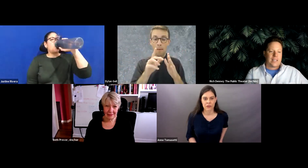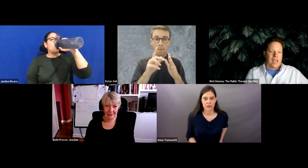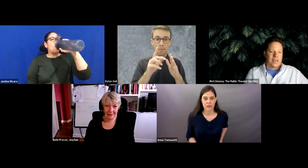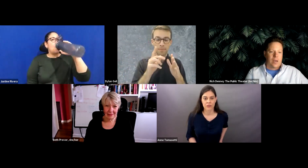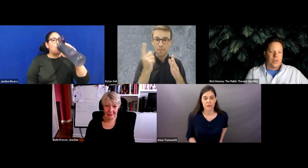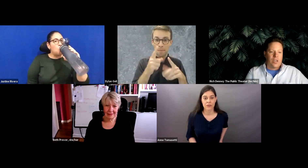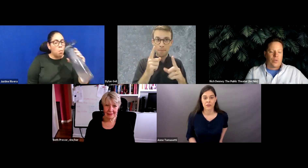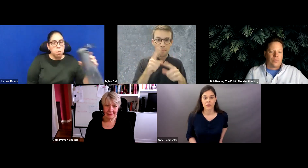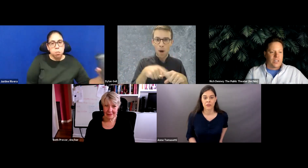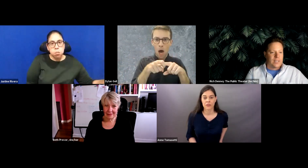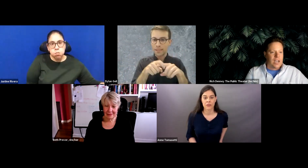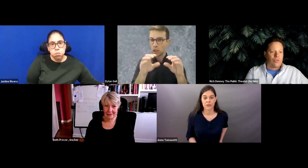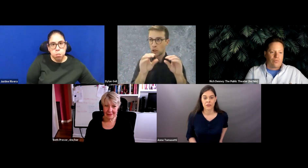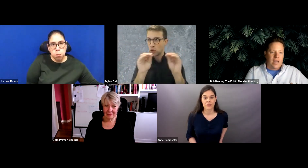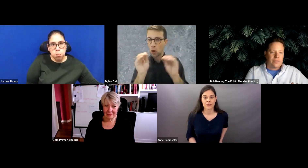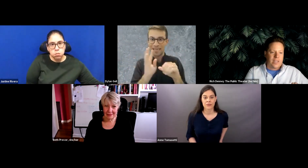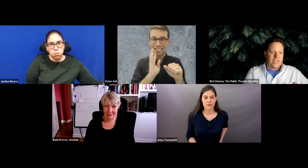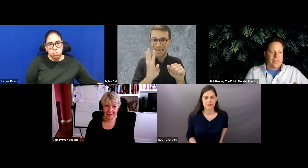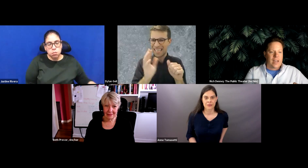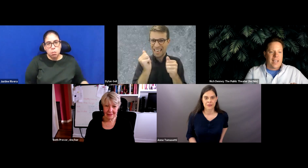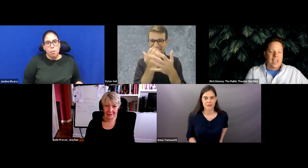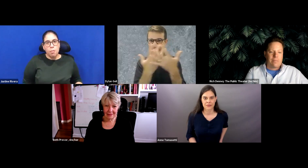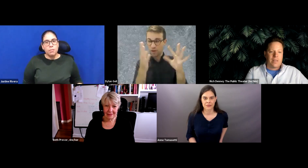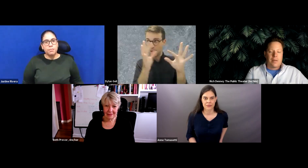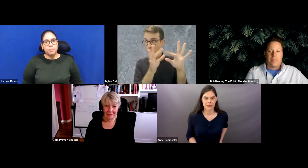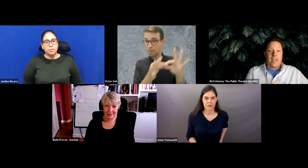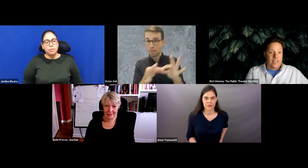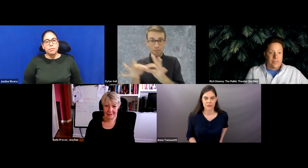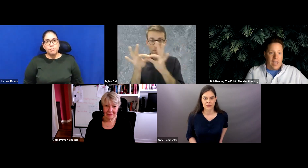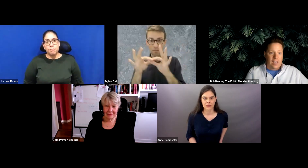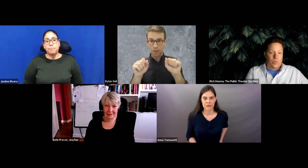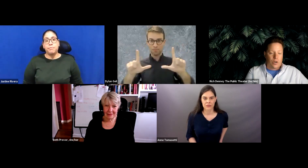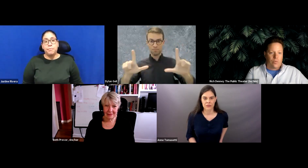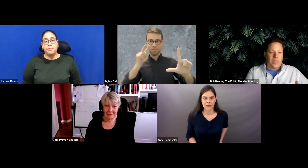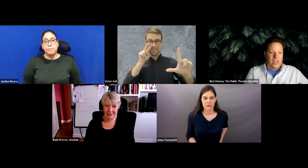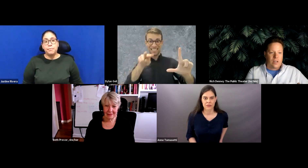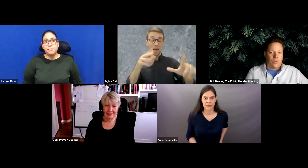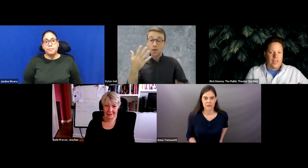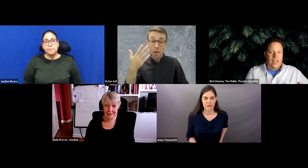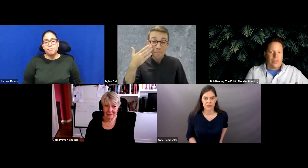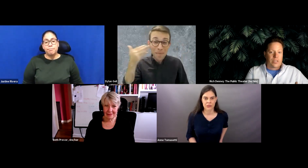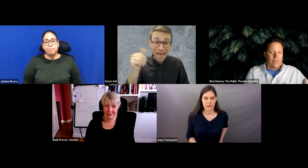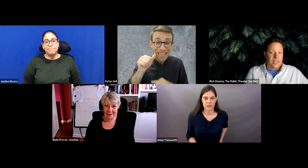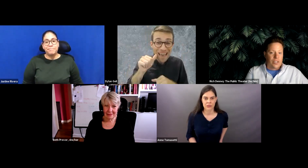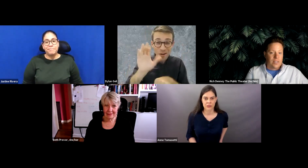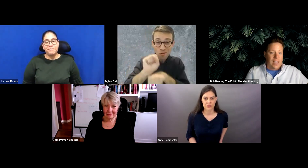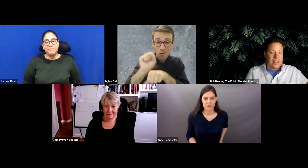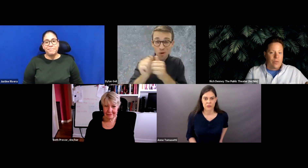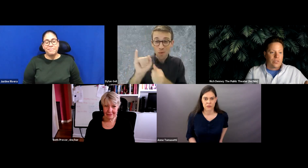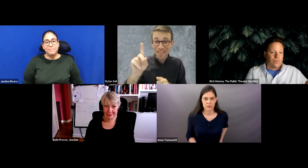has lined up was really a great feat. And that came because of Anne's work with Ido and those conversations, and that was